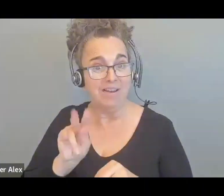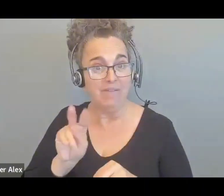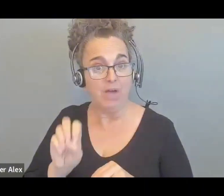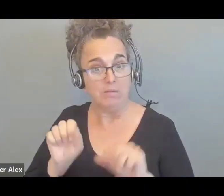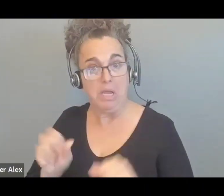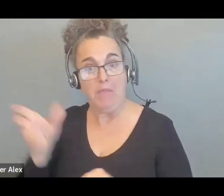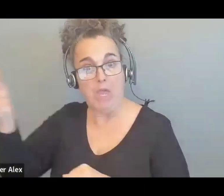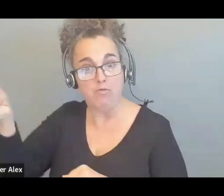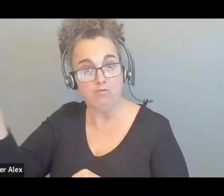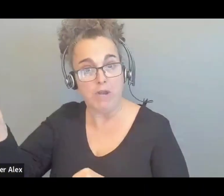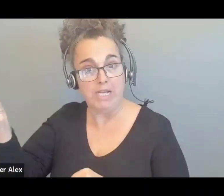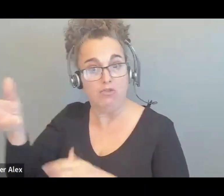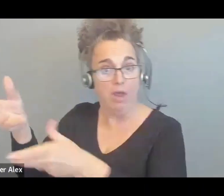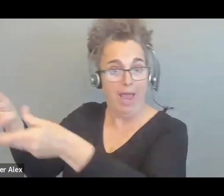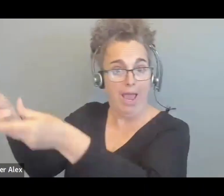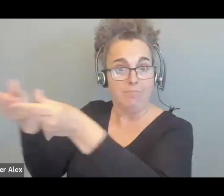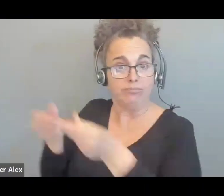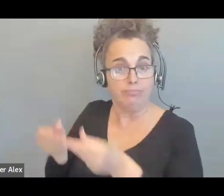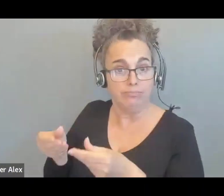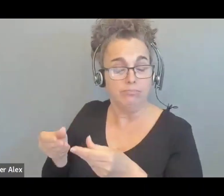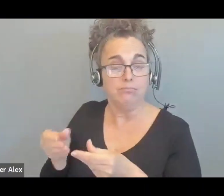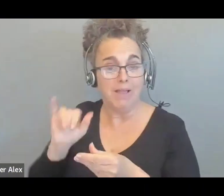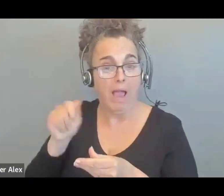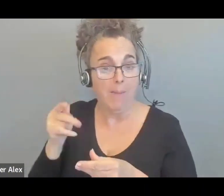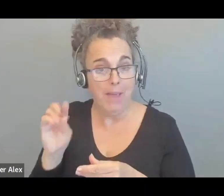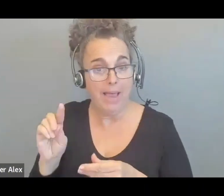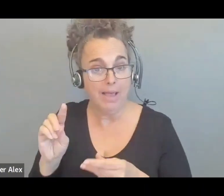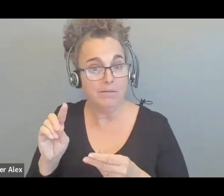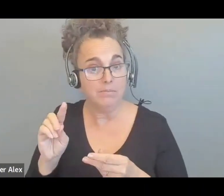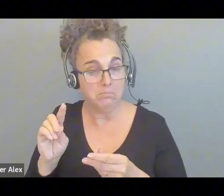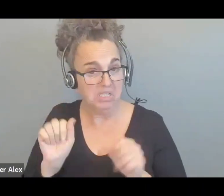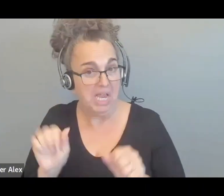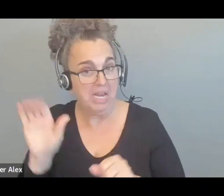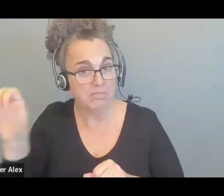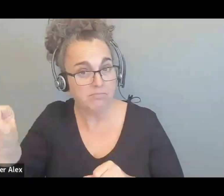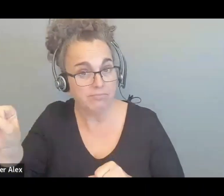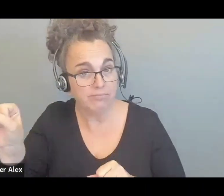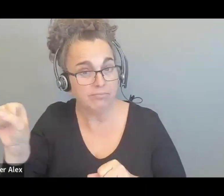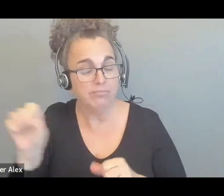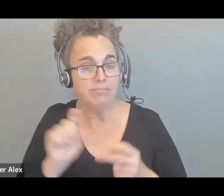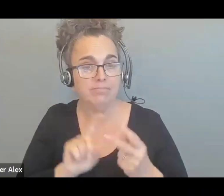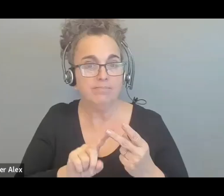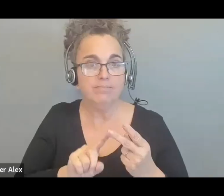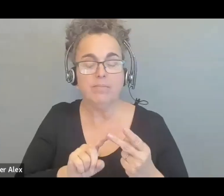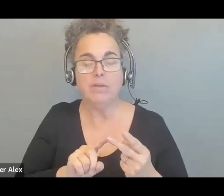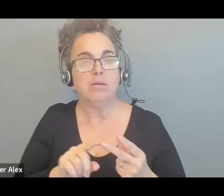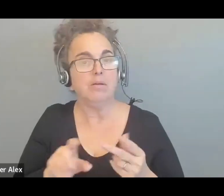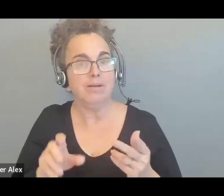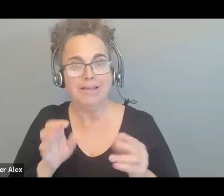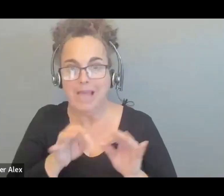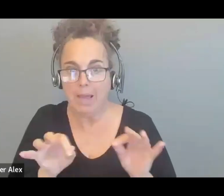the technology we use in our offices, the captioning and interpreting and everything